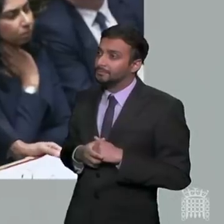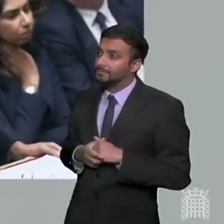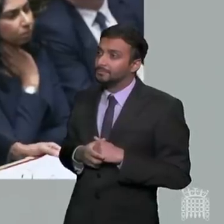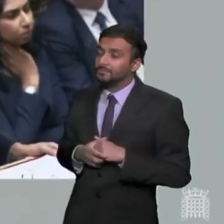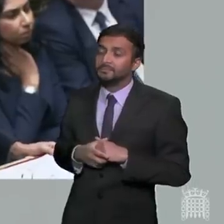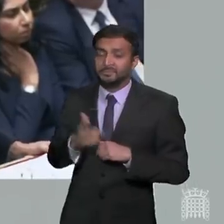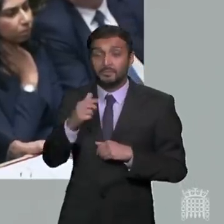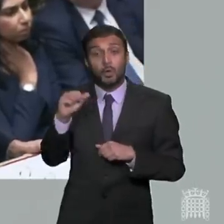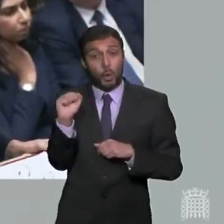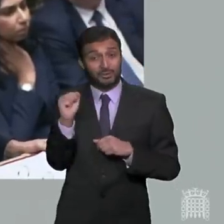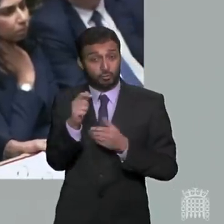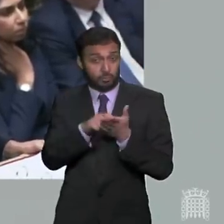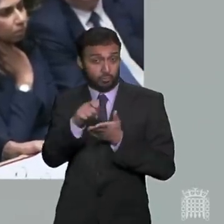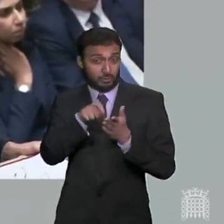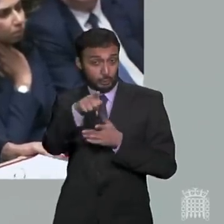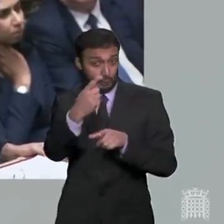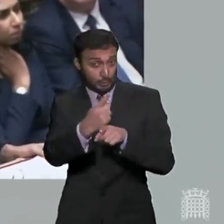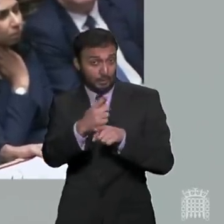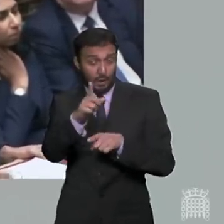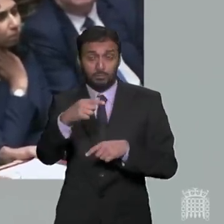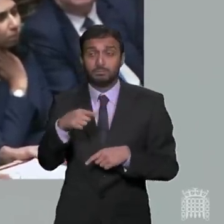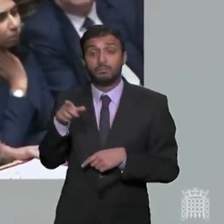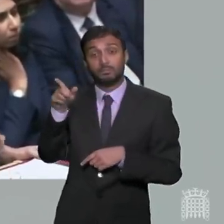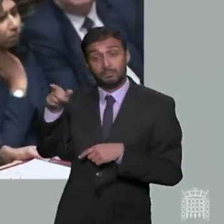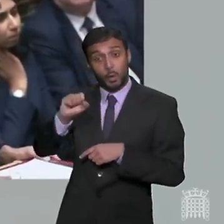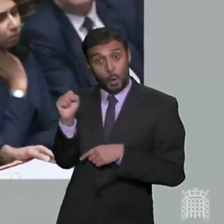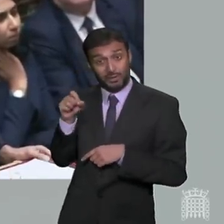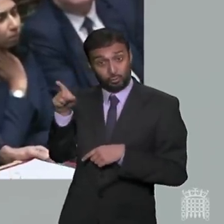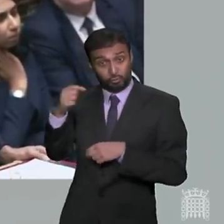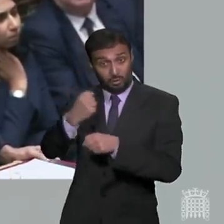pleased that the Scottish Government have one of the most powerful devolved assemblies